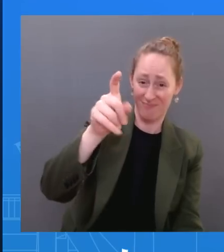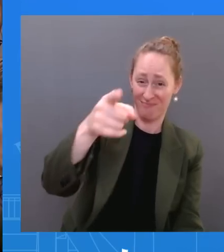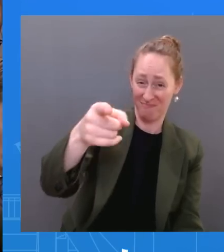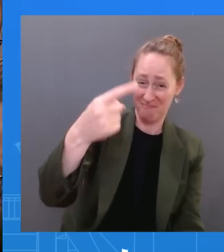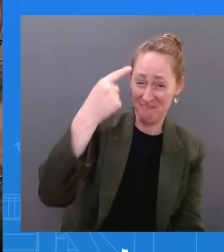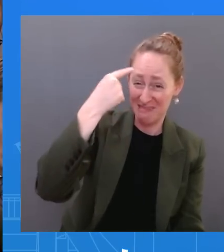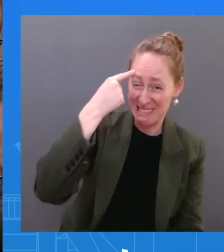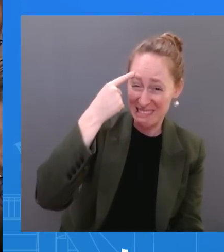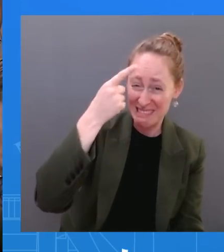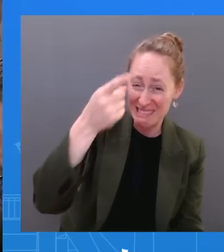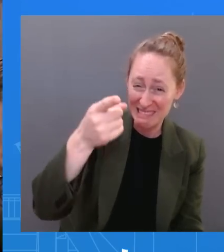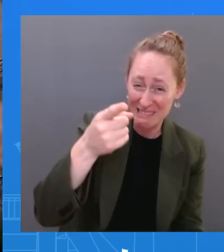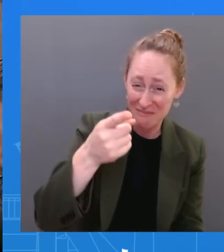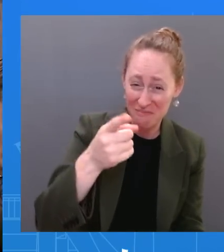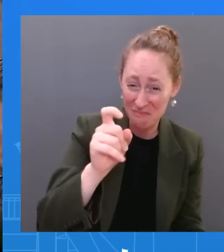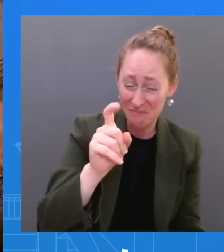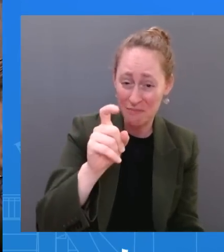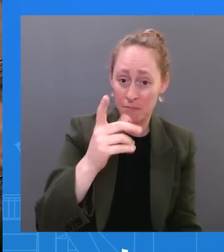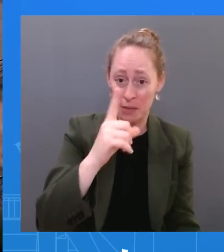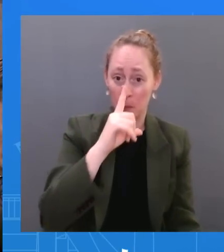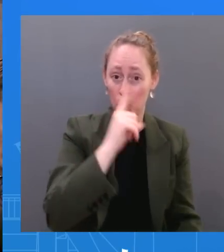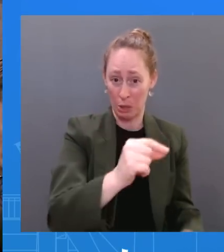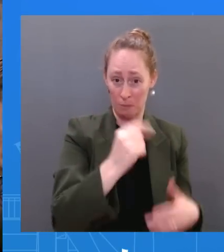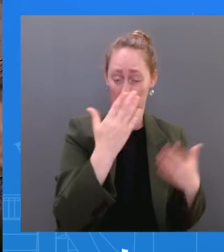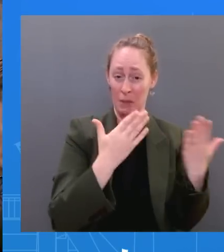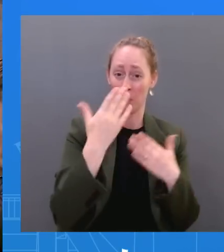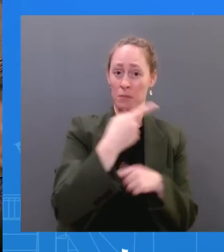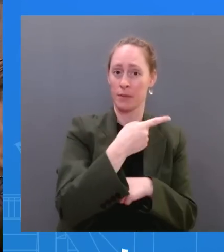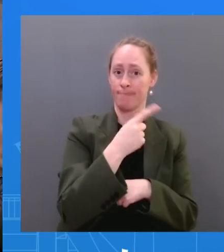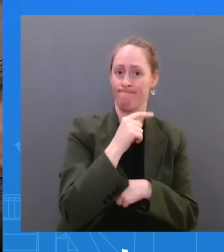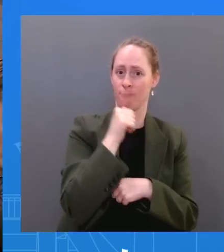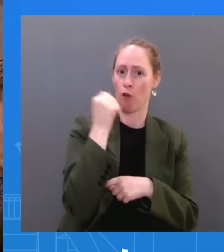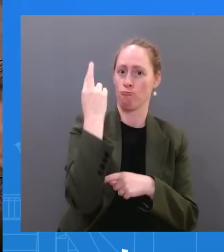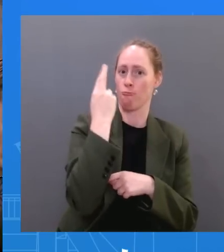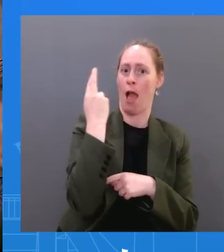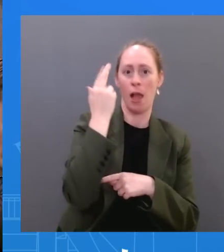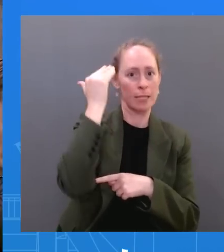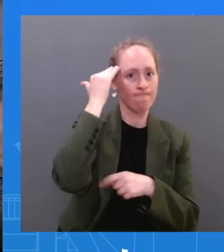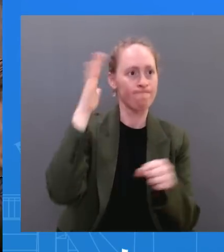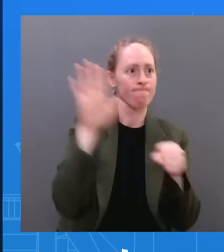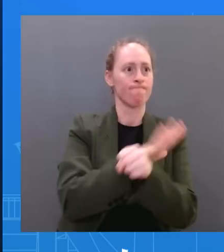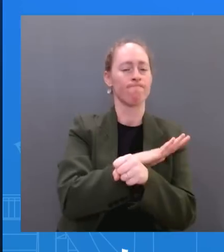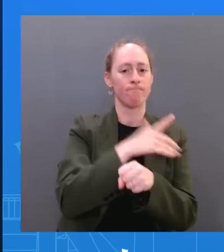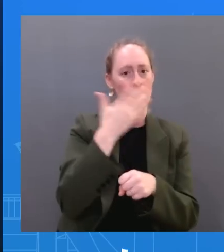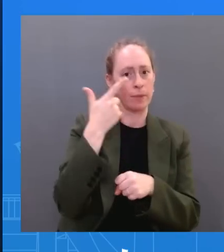fact set from his own advisors about the state of what's going on the ground in Ukraine? Mr. Sullivan: I don't have an update for you,